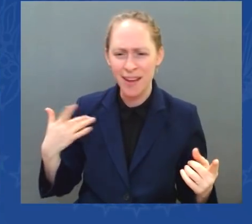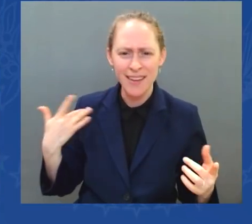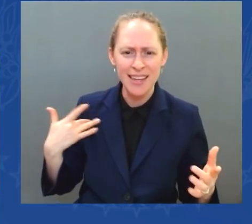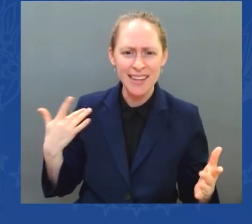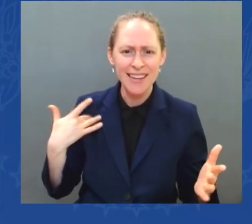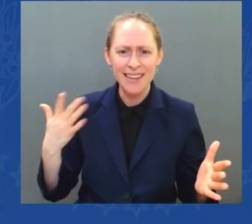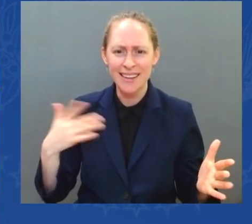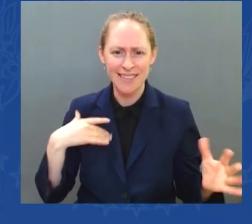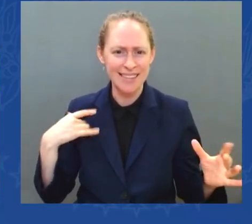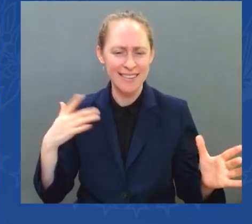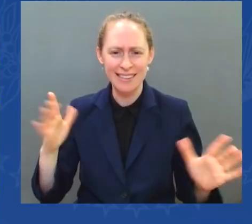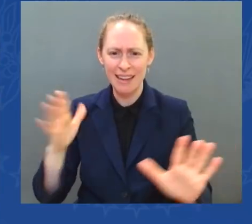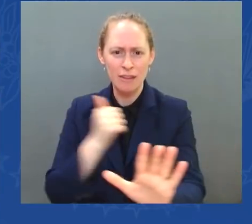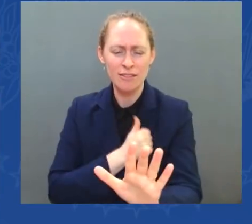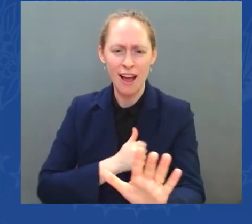But I'm looking at you.